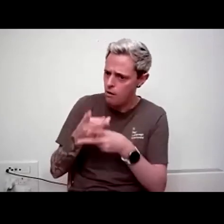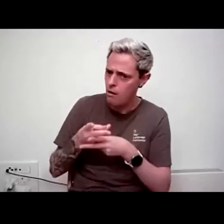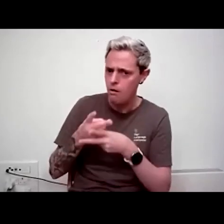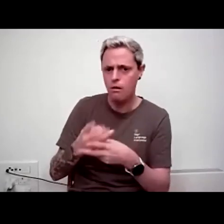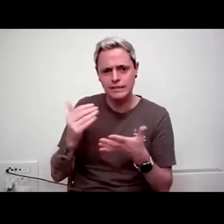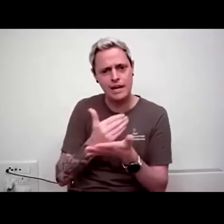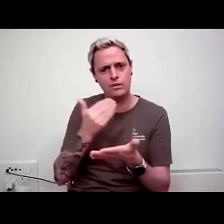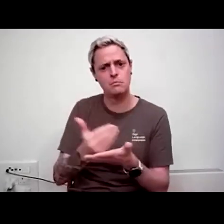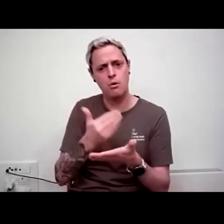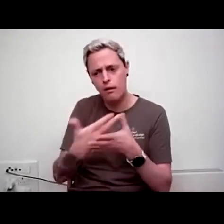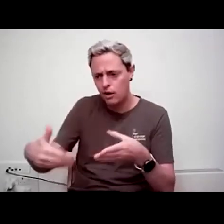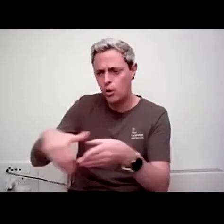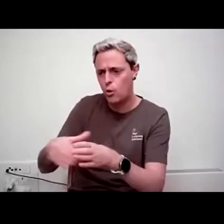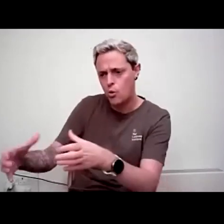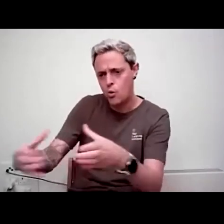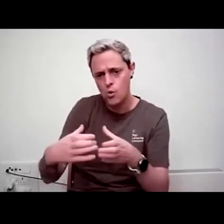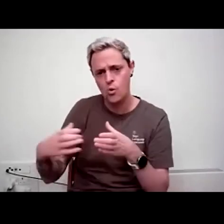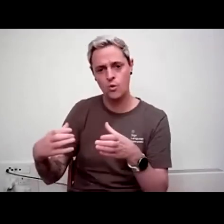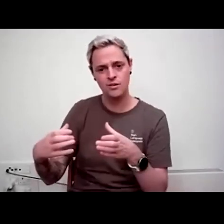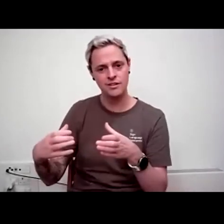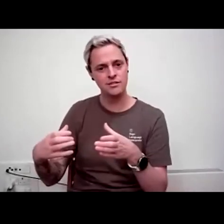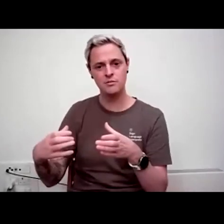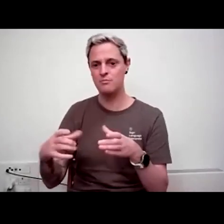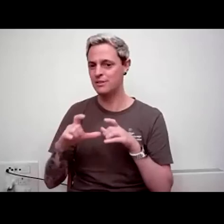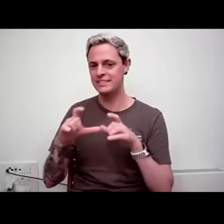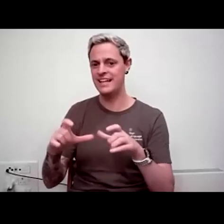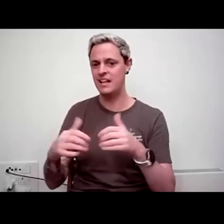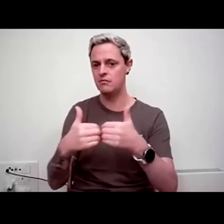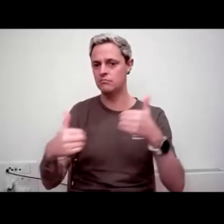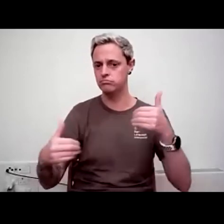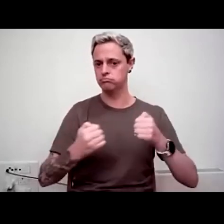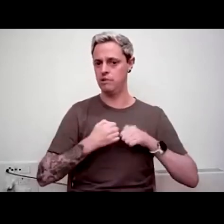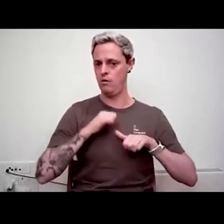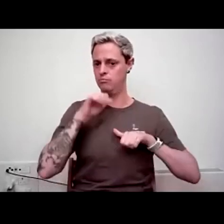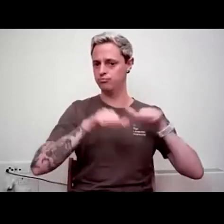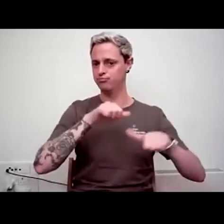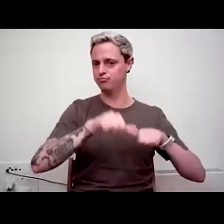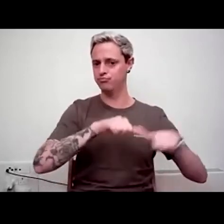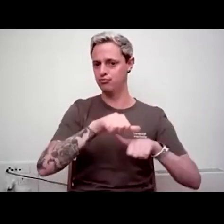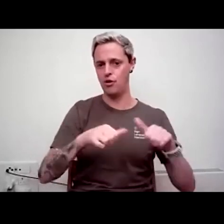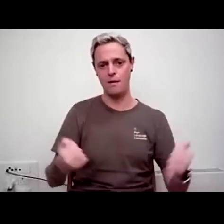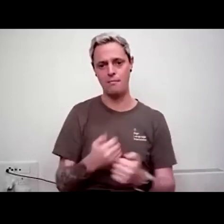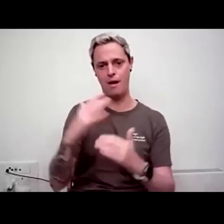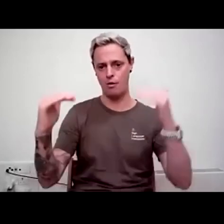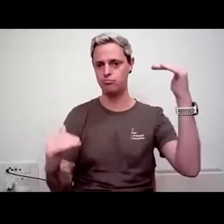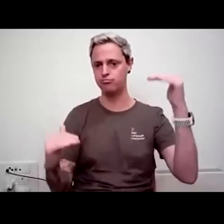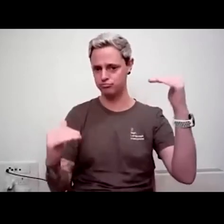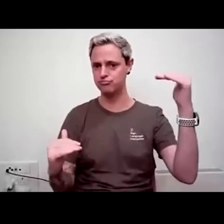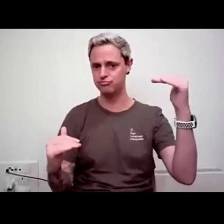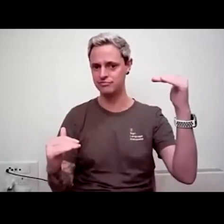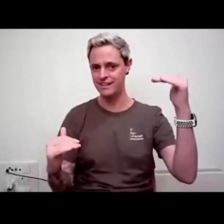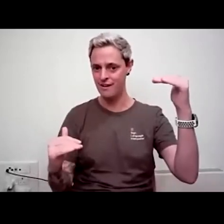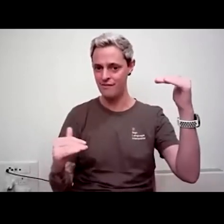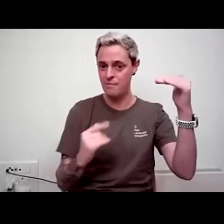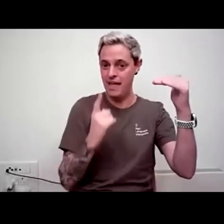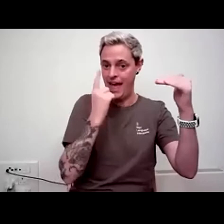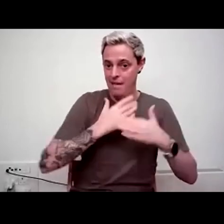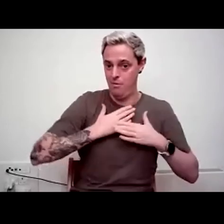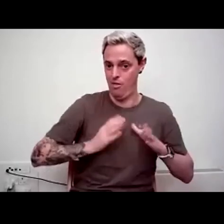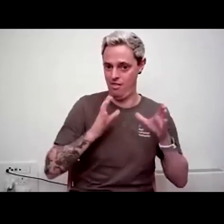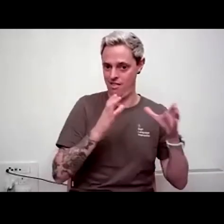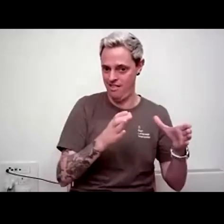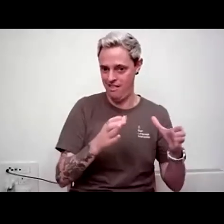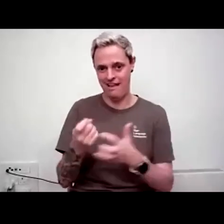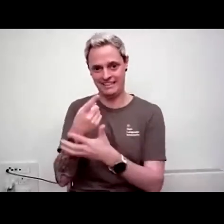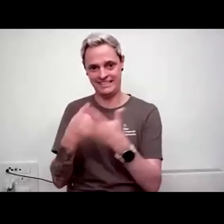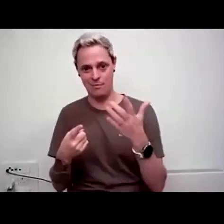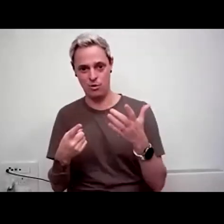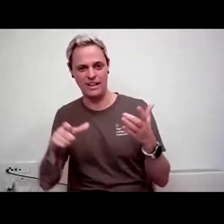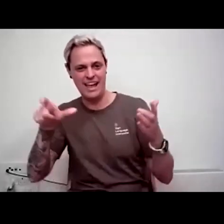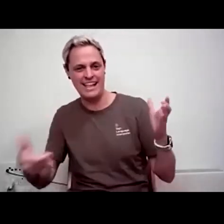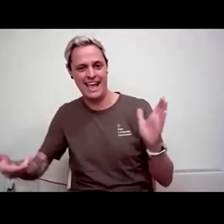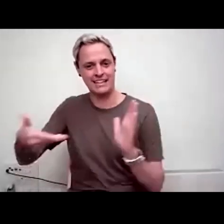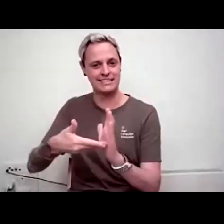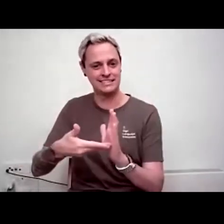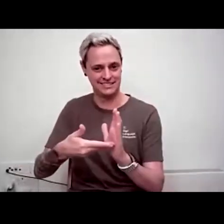still protects the status quo and maintains the magnanimous power dynamics of the able-bodied host and the disabled guest.